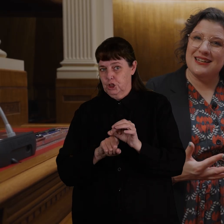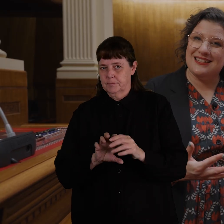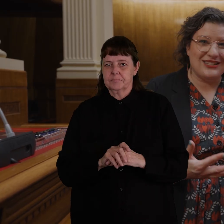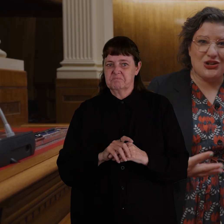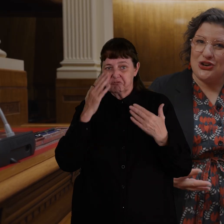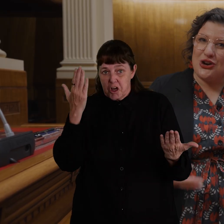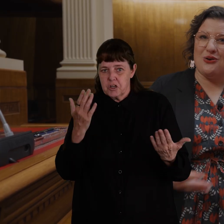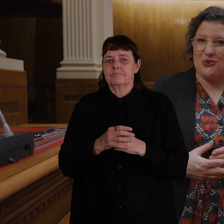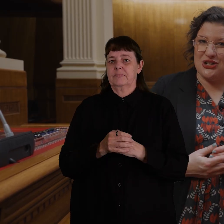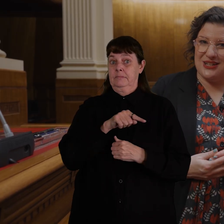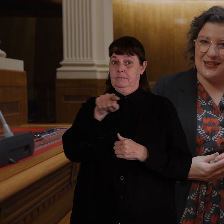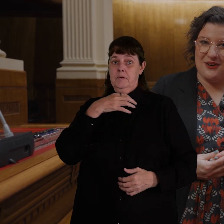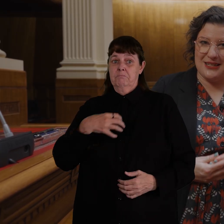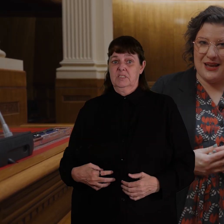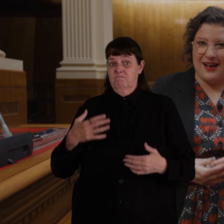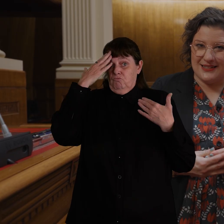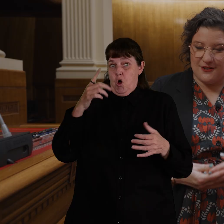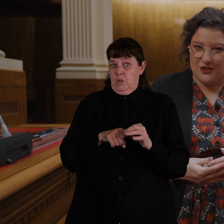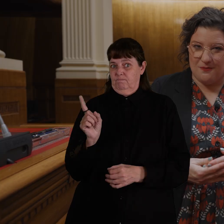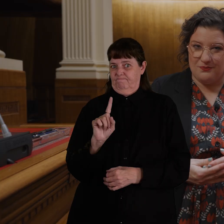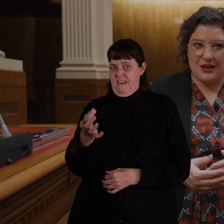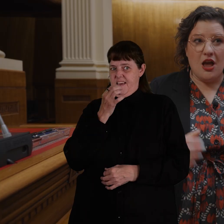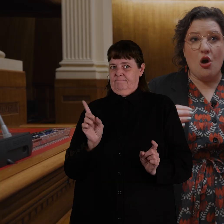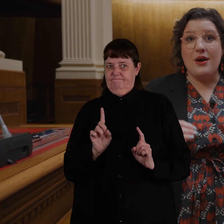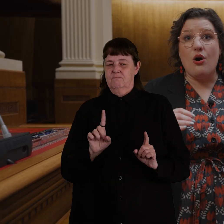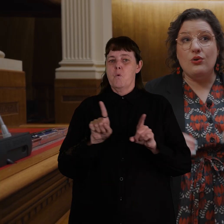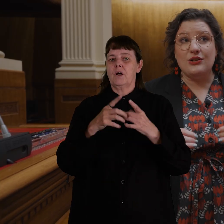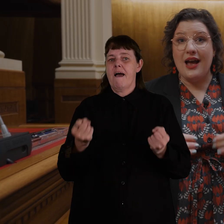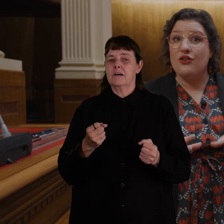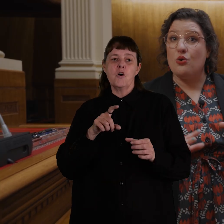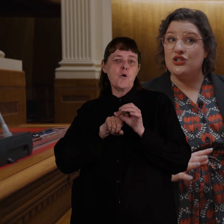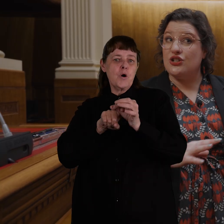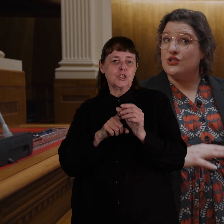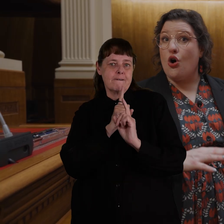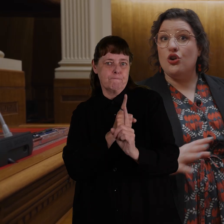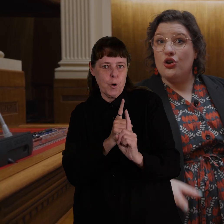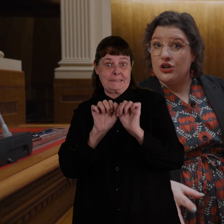ministers don't know what questions are going to be asked of them. We also have a “questions on